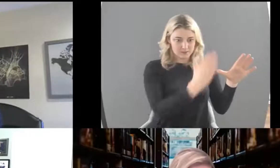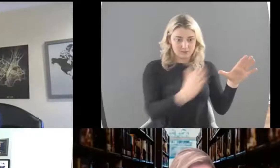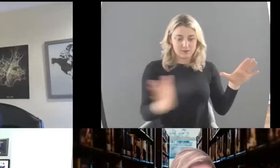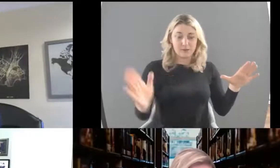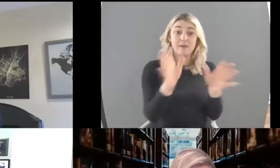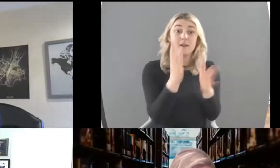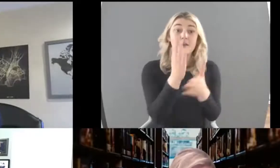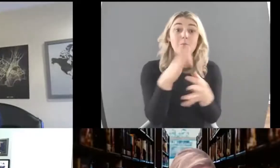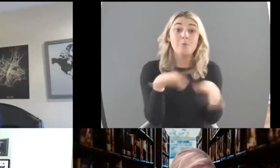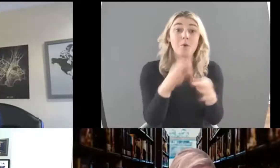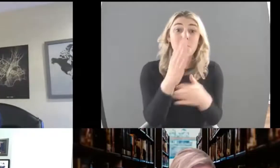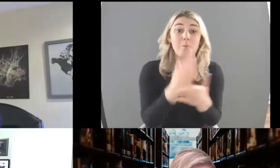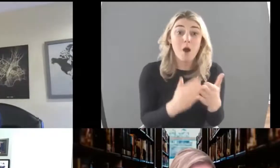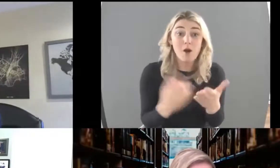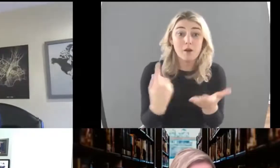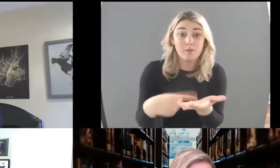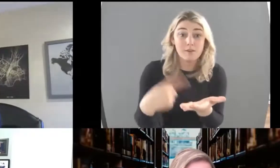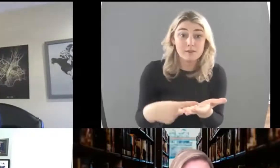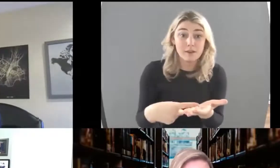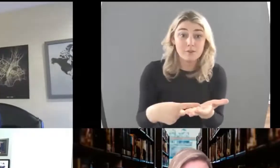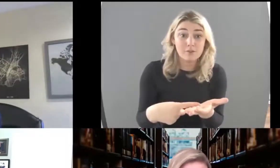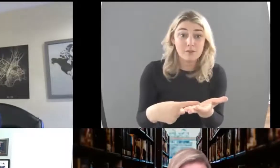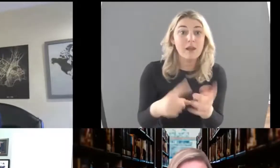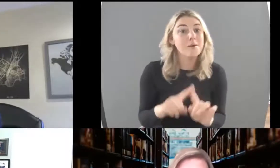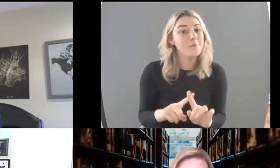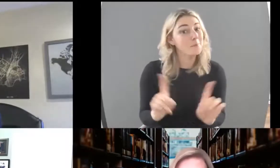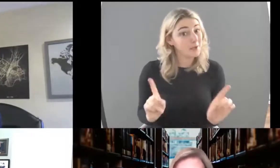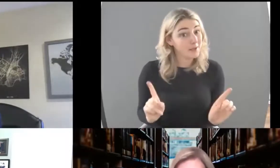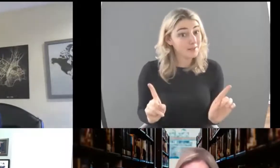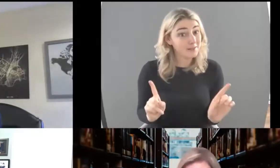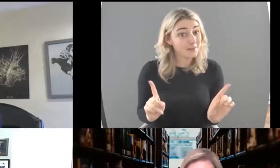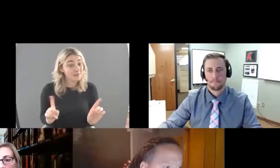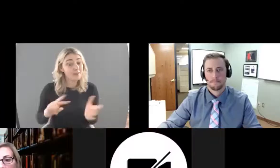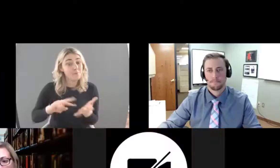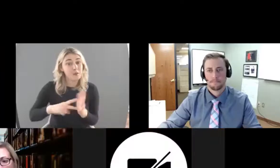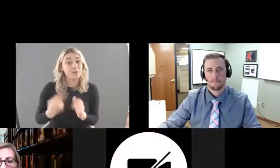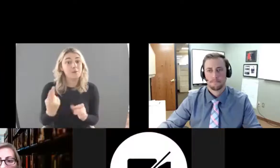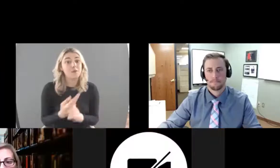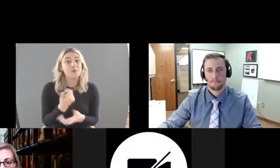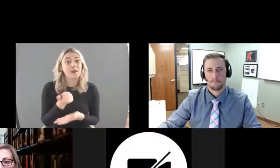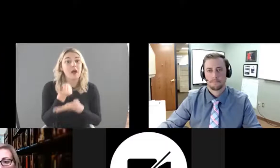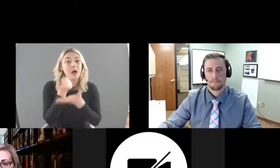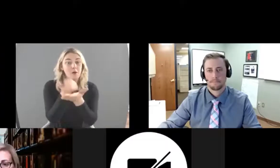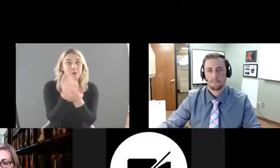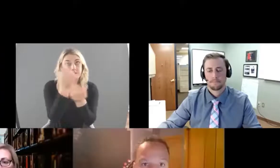the discussion but is meant to be used to help craft this overall picture.